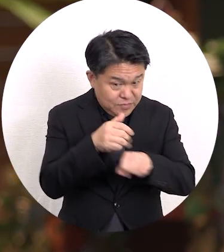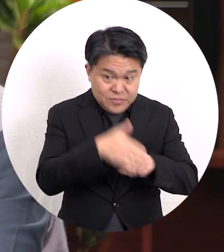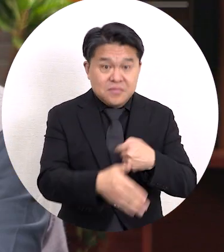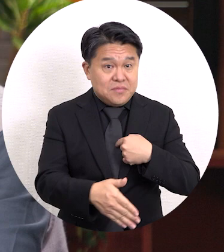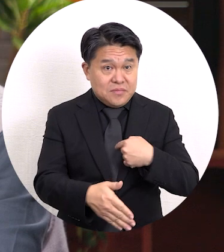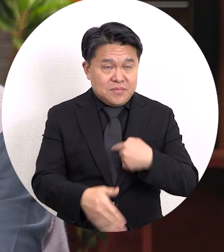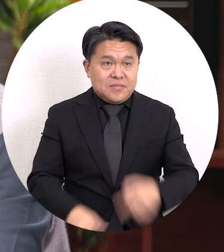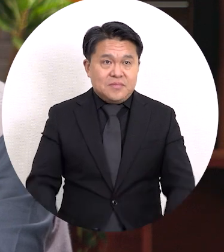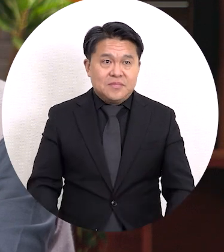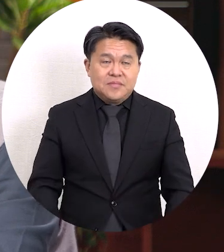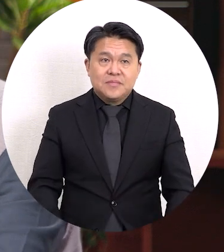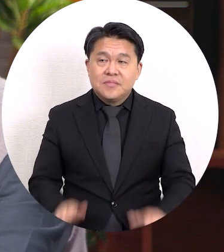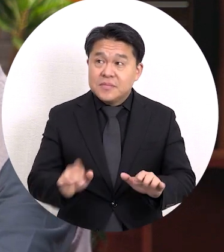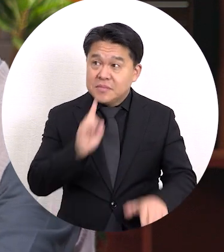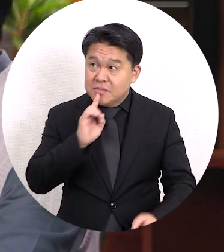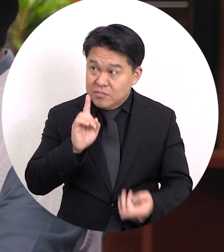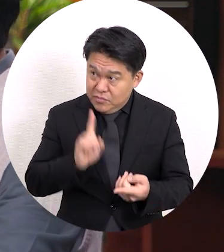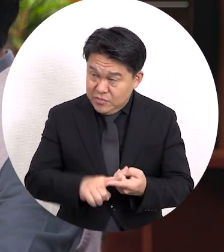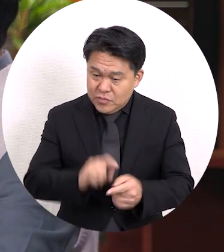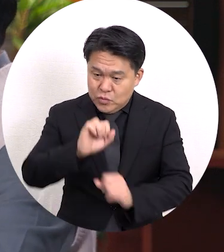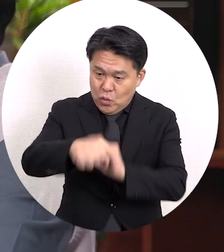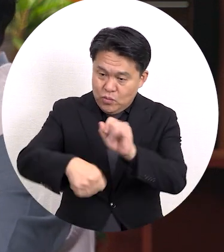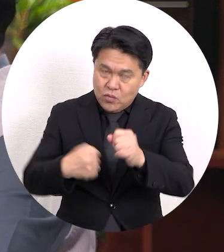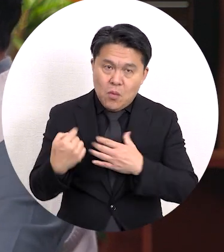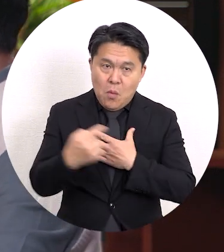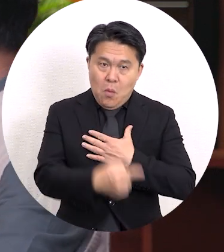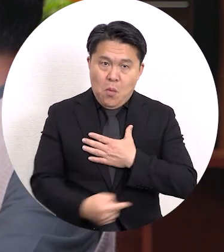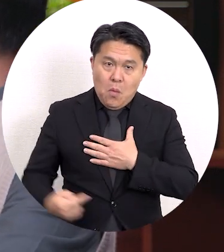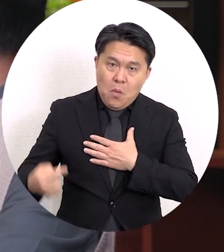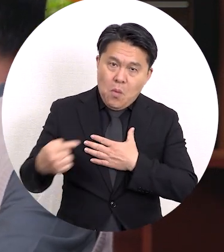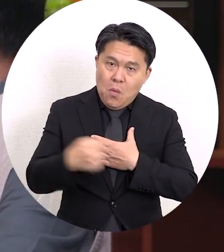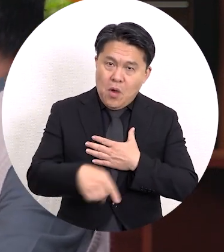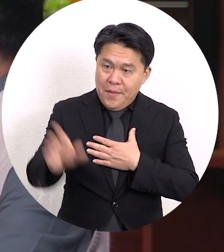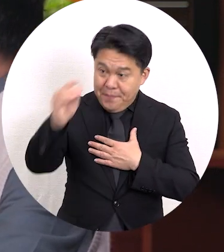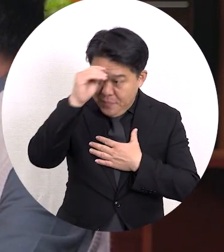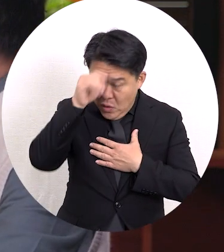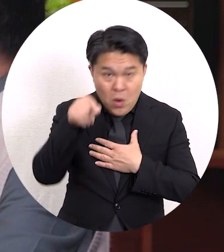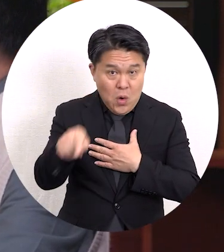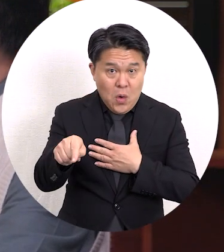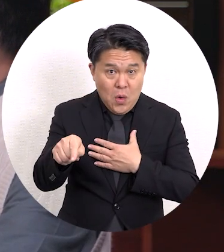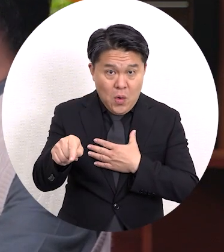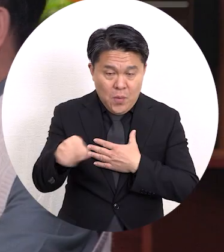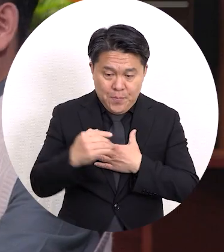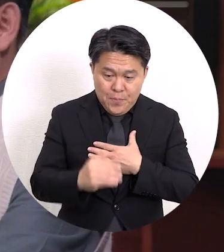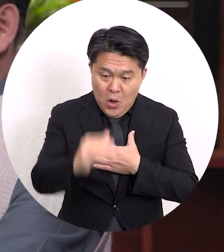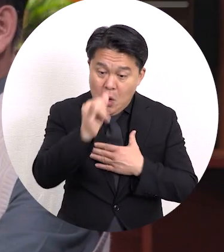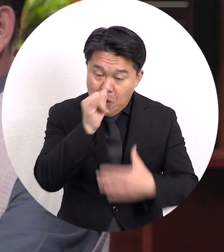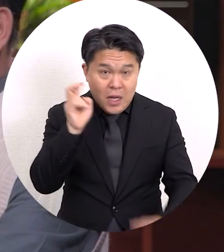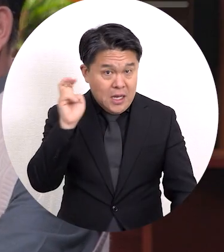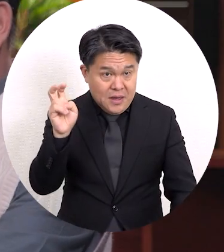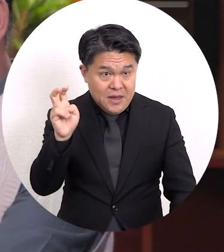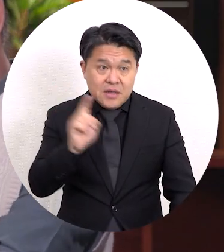As you mentioned earlier, there must have been a stage where we specially mimicked animal bodies.